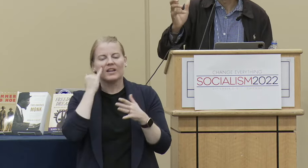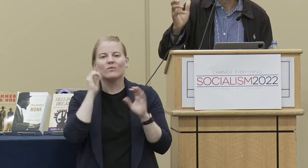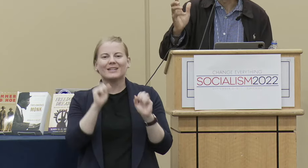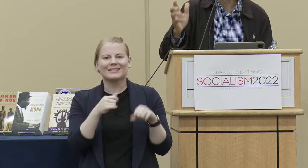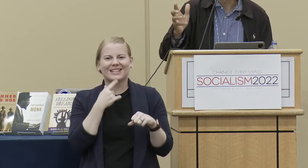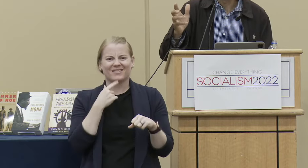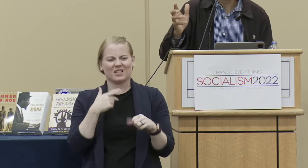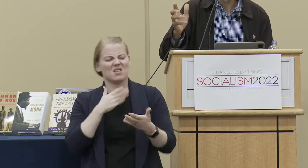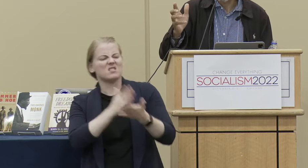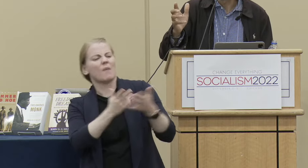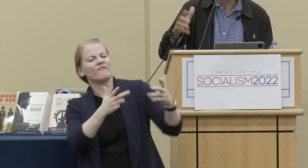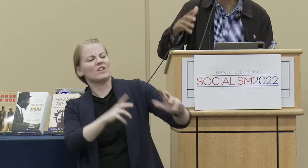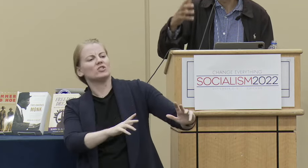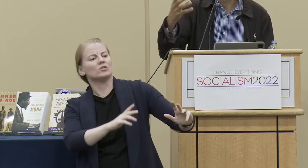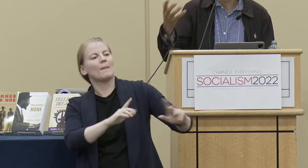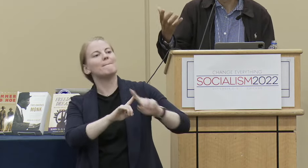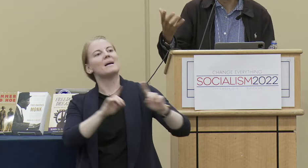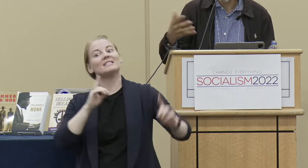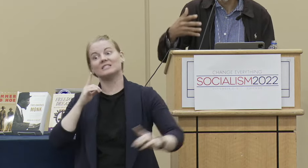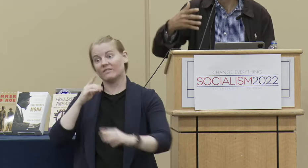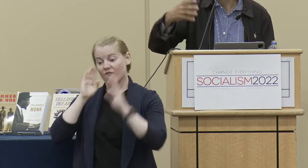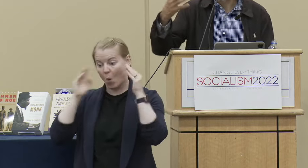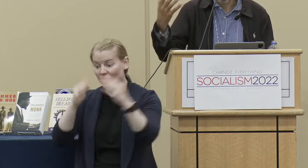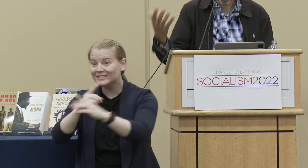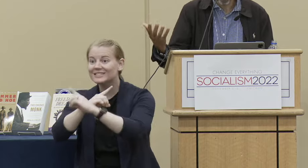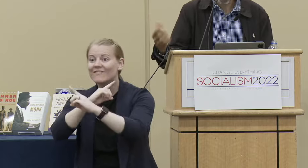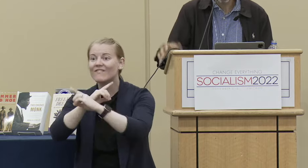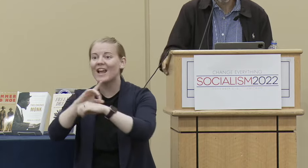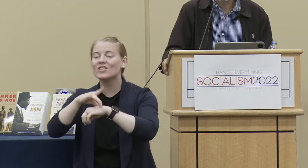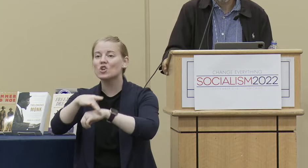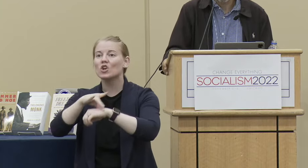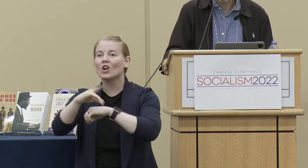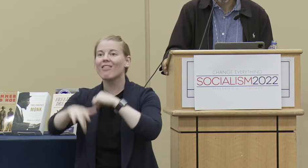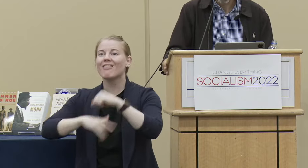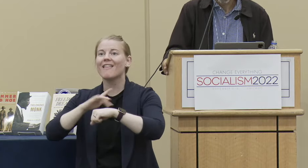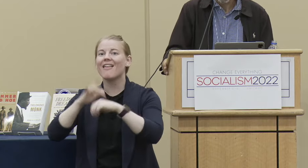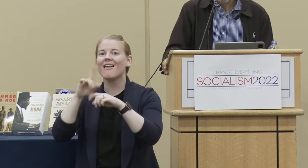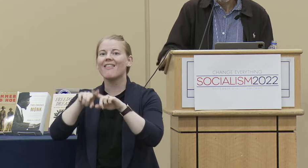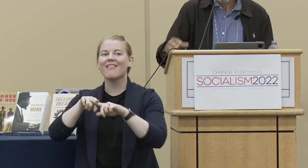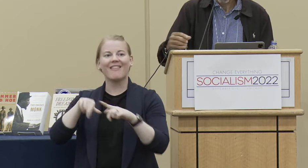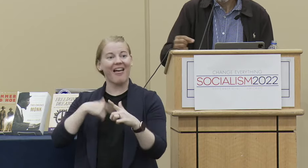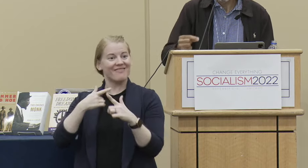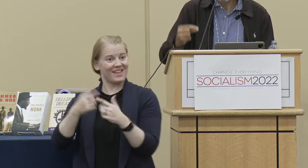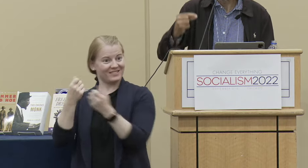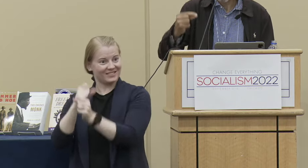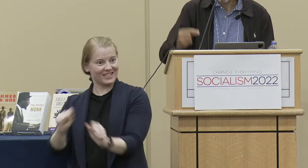to stop doing that and defend the earth , and once the earth,